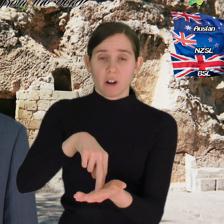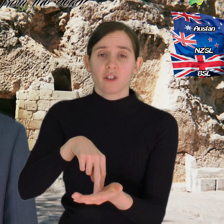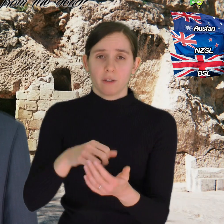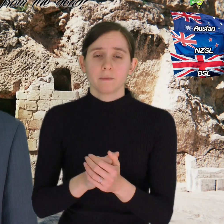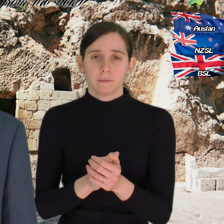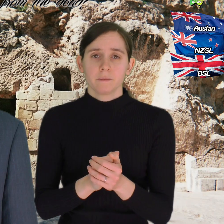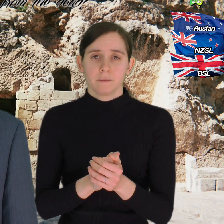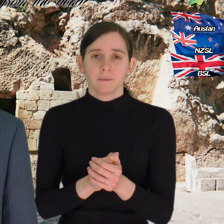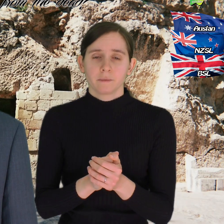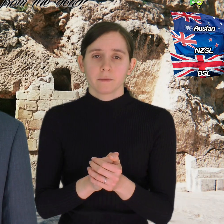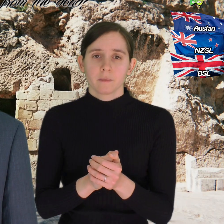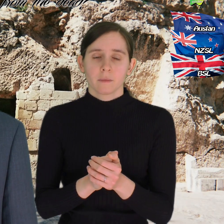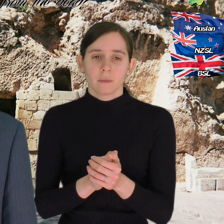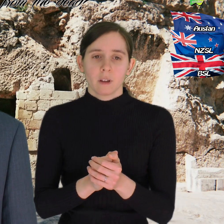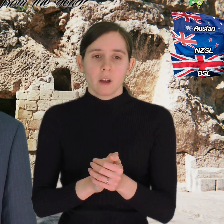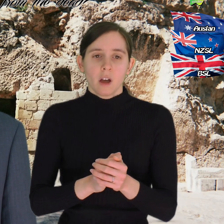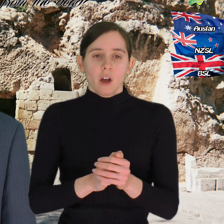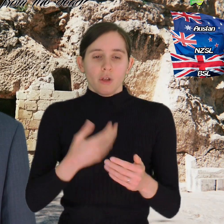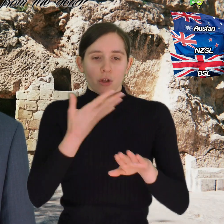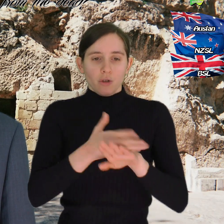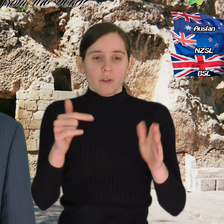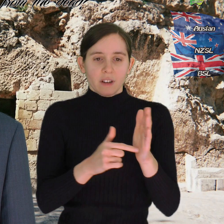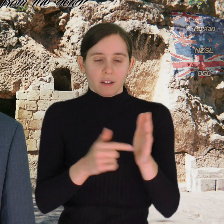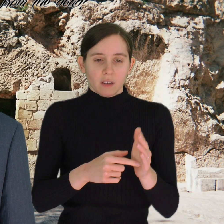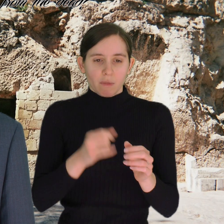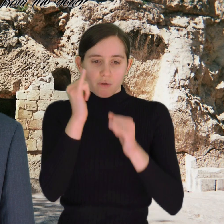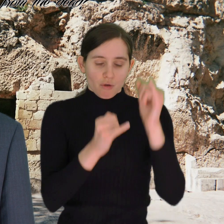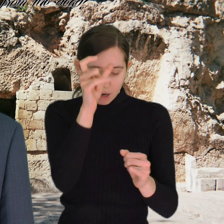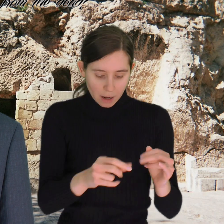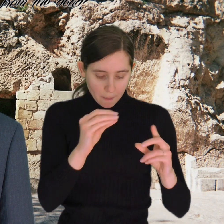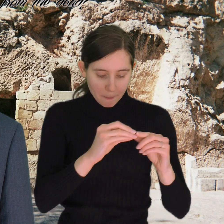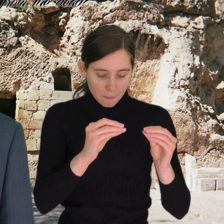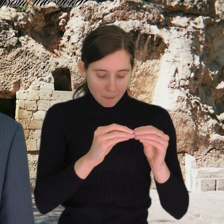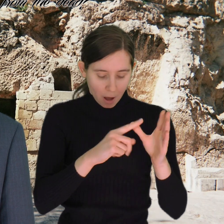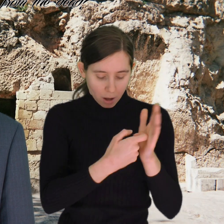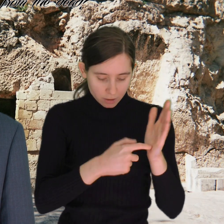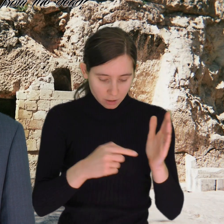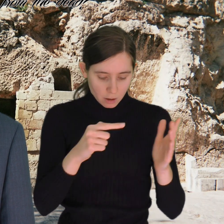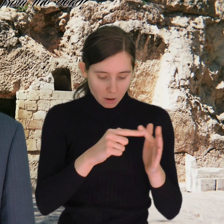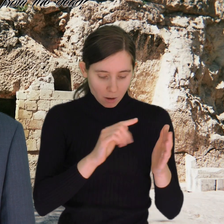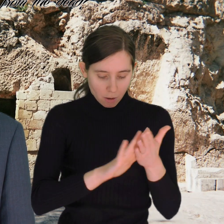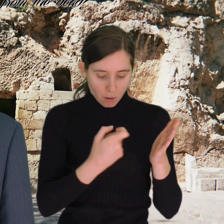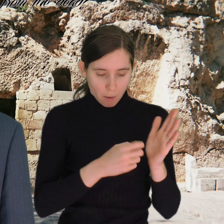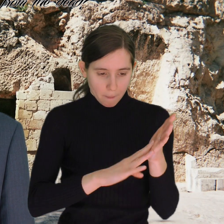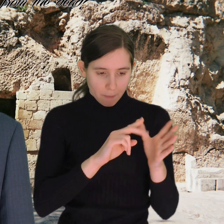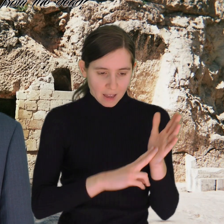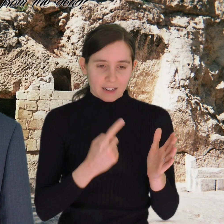The notorious new testament critic Bart Ehrman admits, "We can say with some confidence